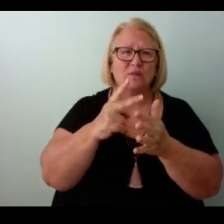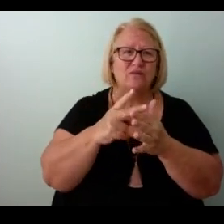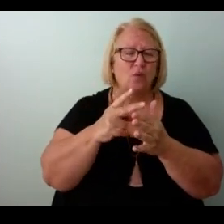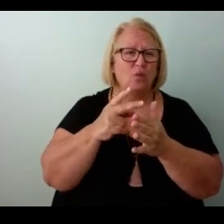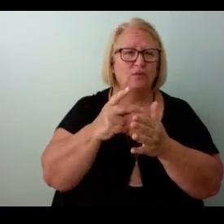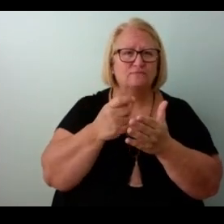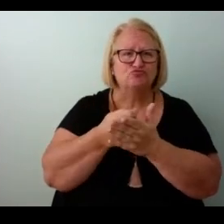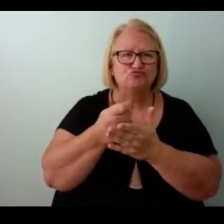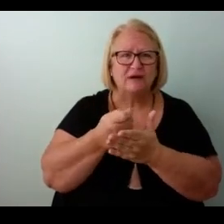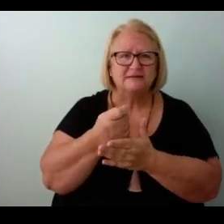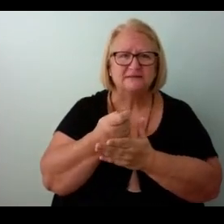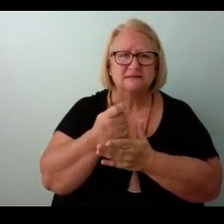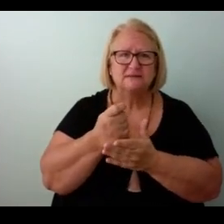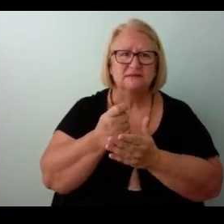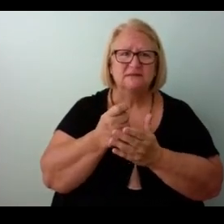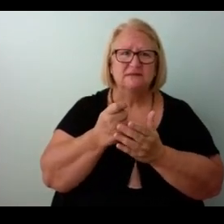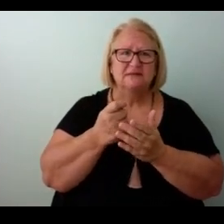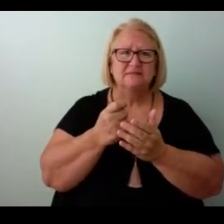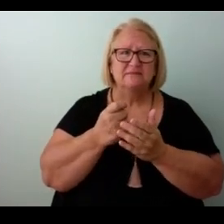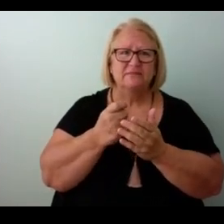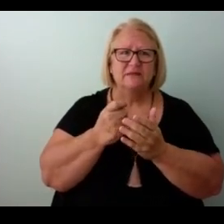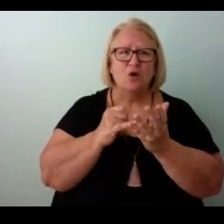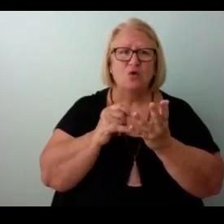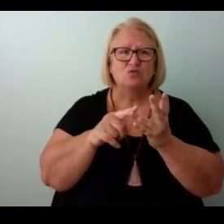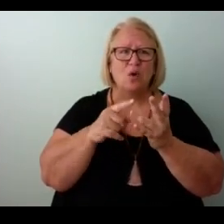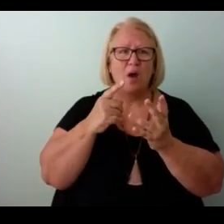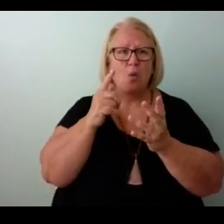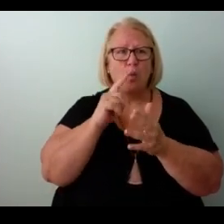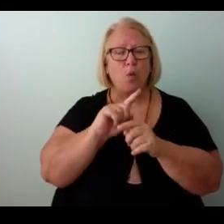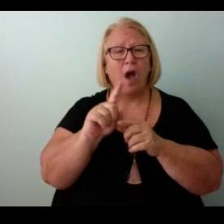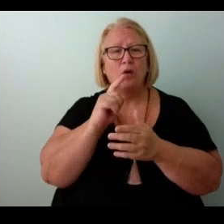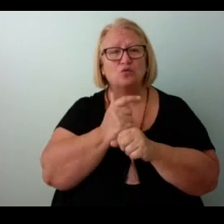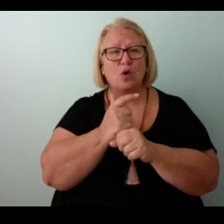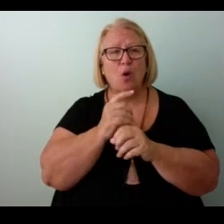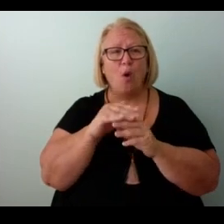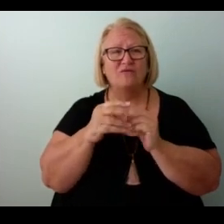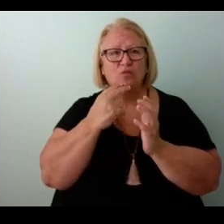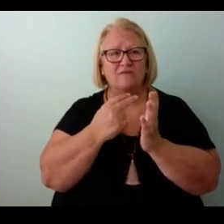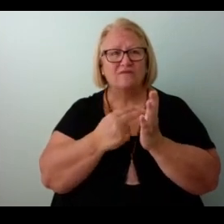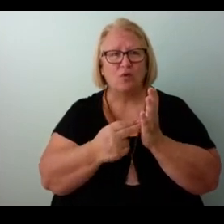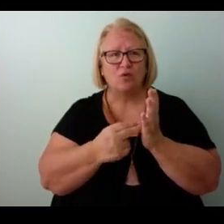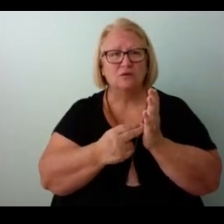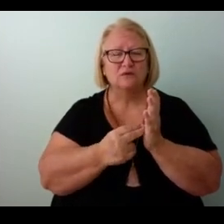While we're talking about referrals we had a question about referrals as well